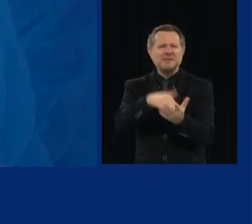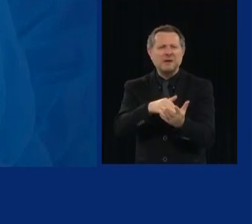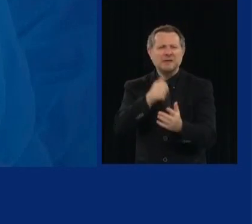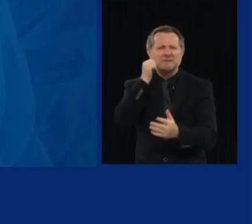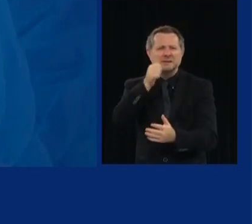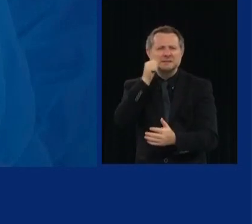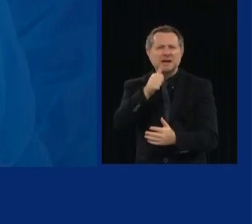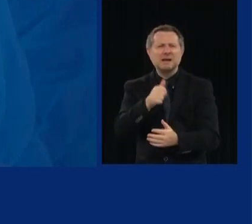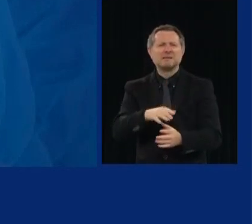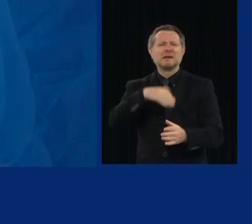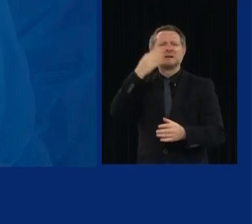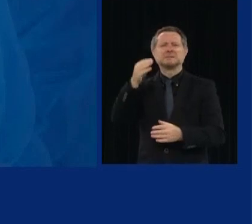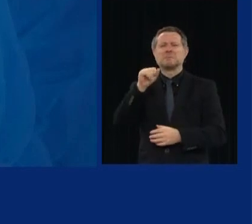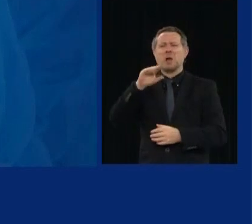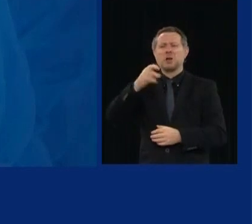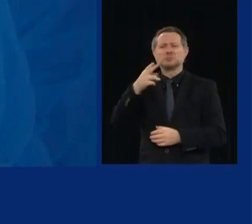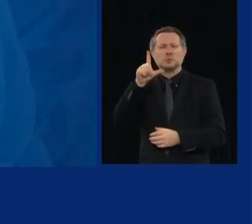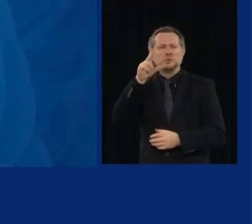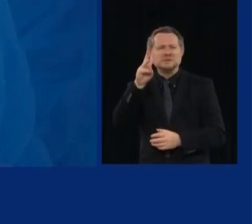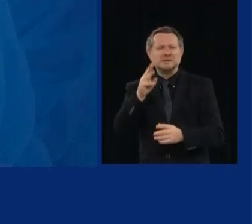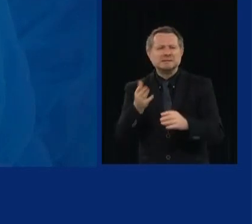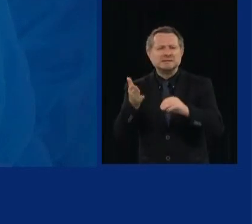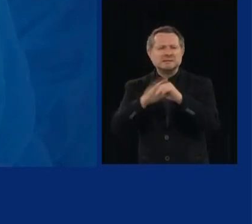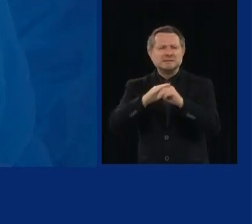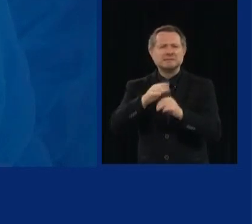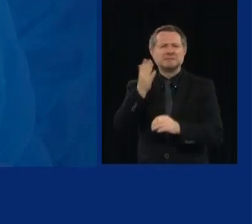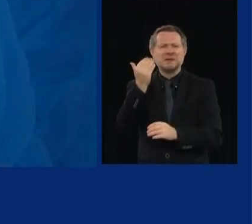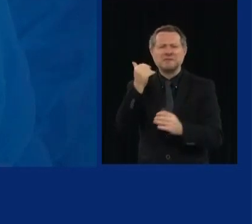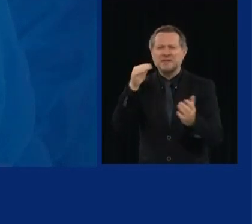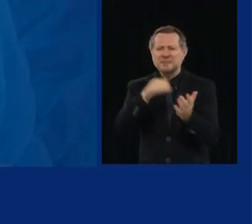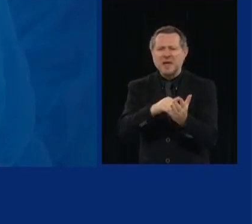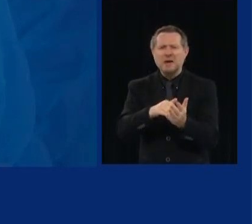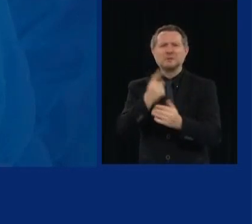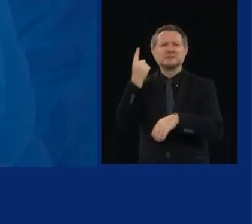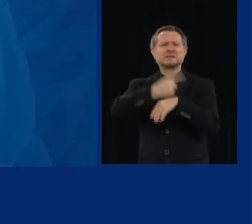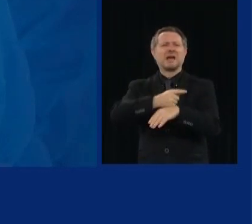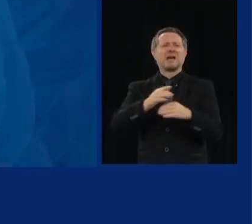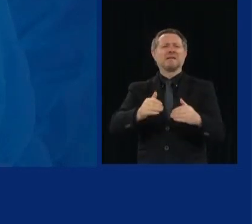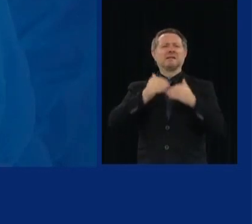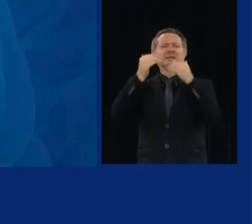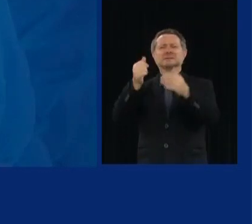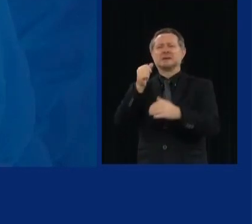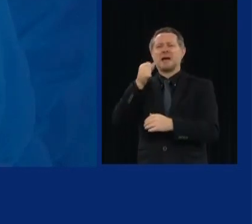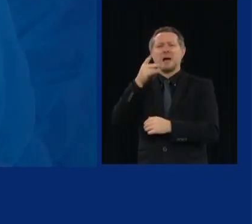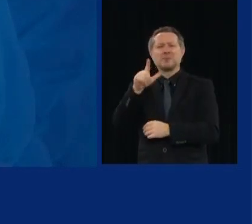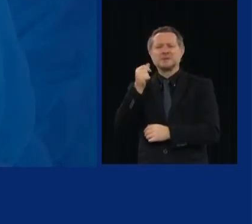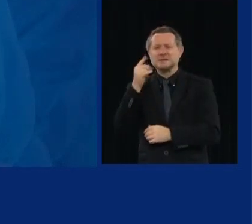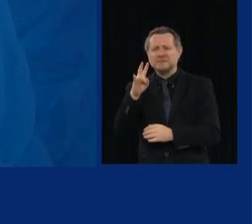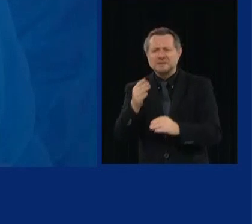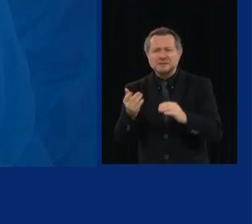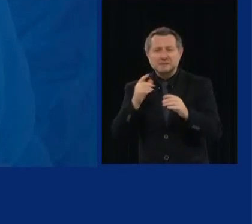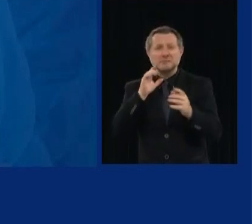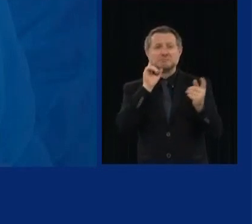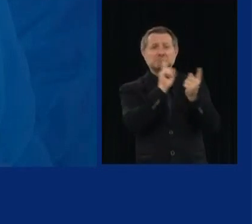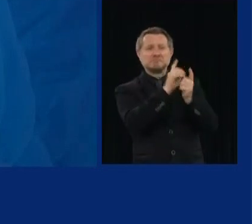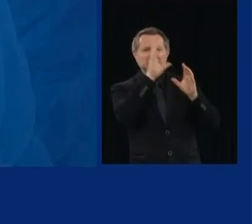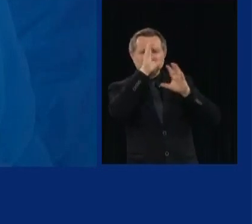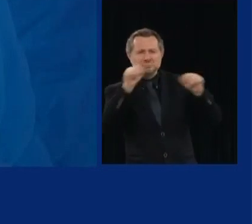AMBITIOUS GOAL. WE DID UP TO 10,000 TESTS A DAY AND GOT TO 15,000 TESTS PER DAY.